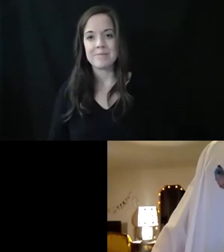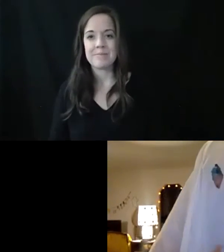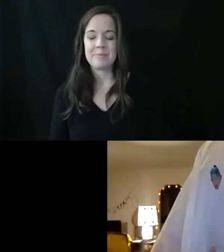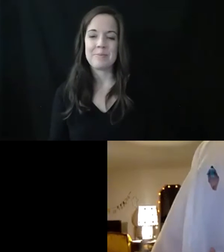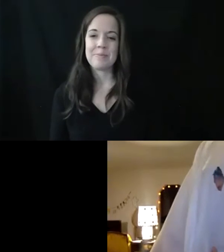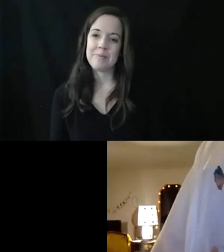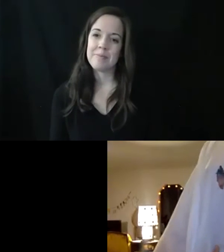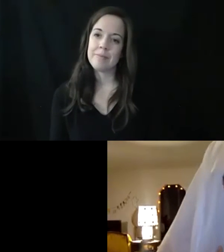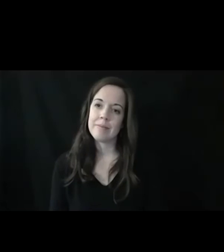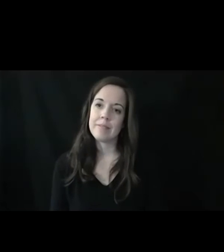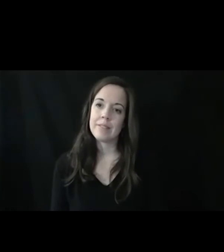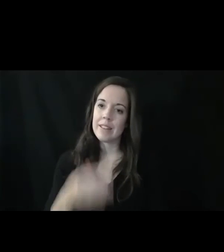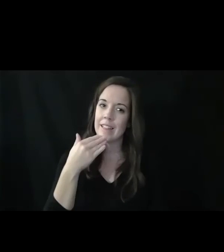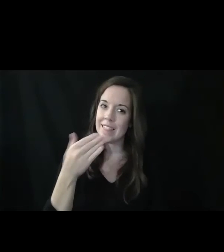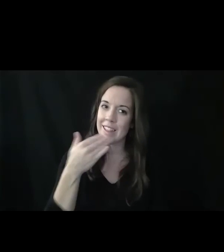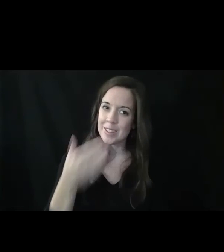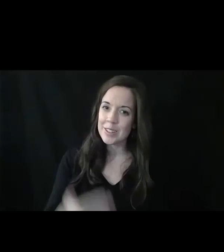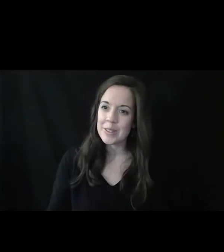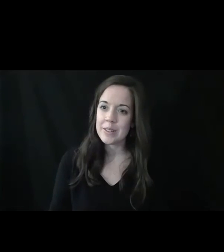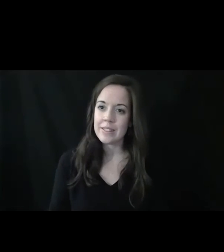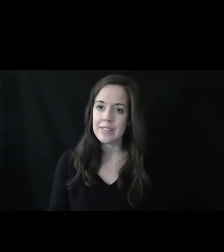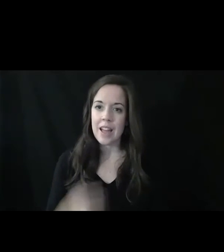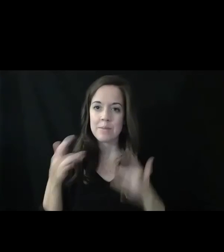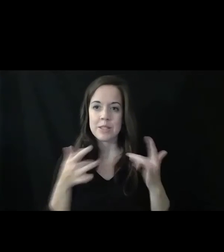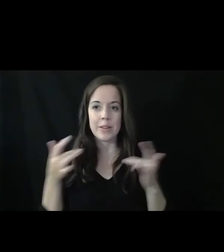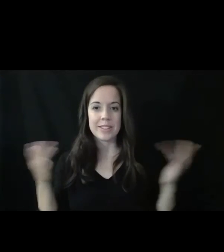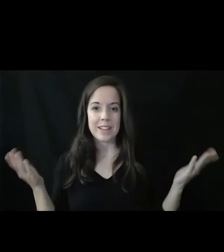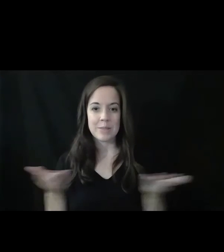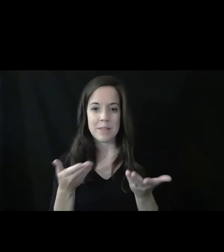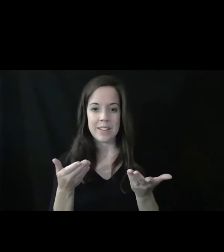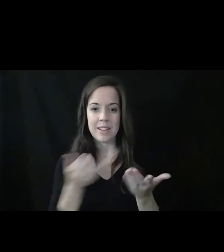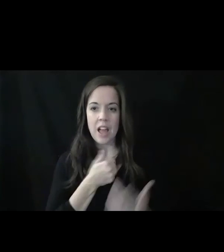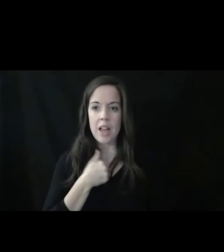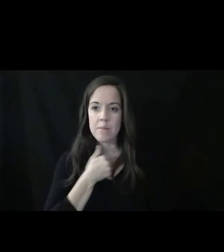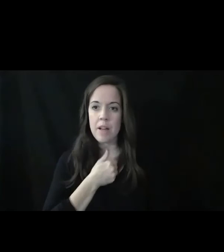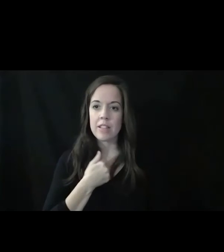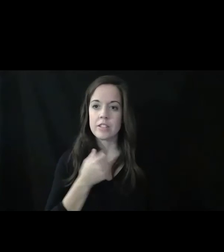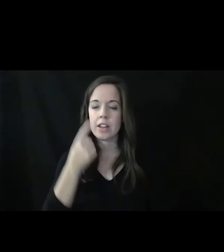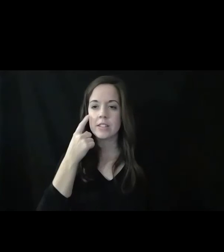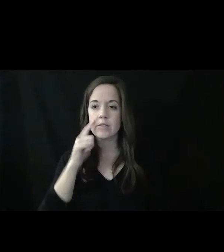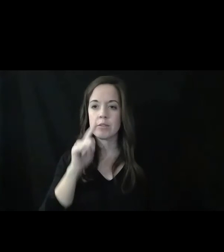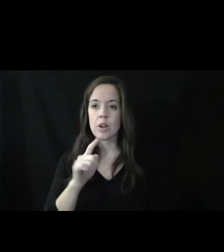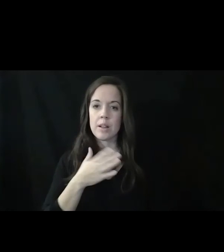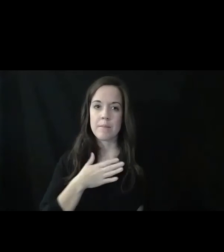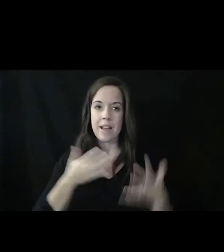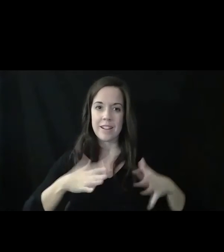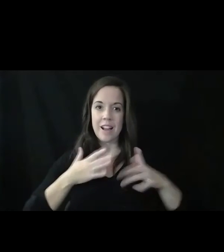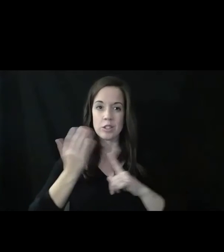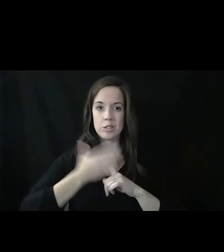Thank you! I’m so excited to be here. I apologize for my costume a little bit, but not entirely. I